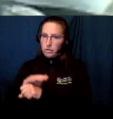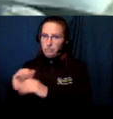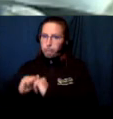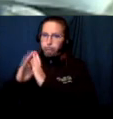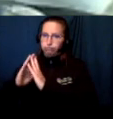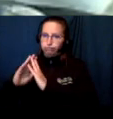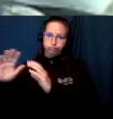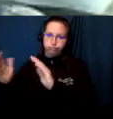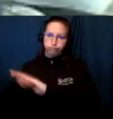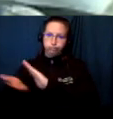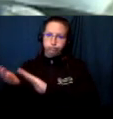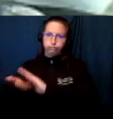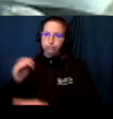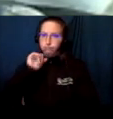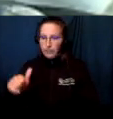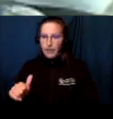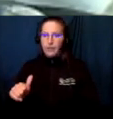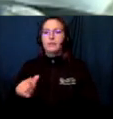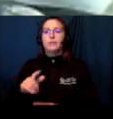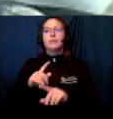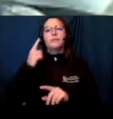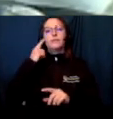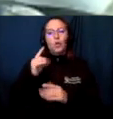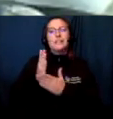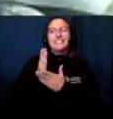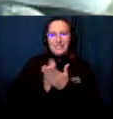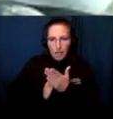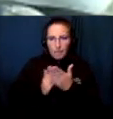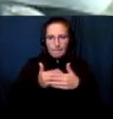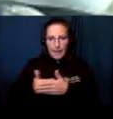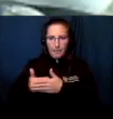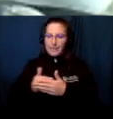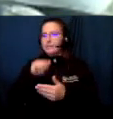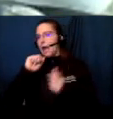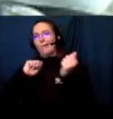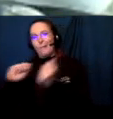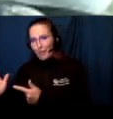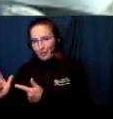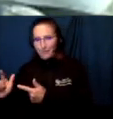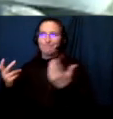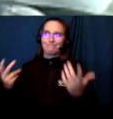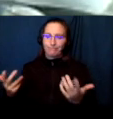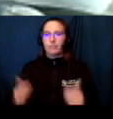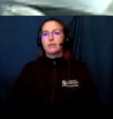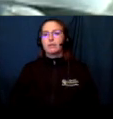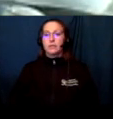implemented it for some of the NICU babies but not all of them so they're really working